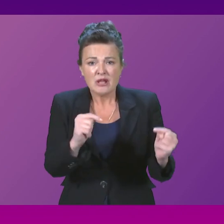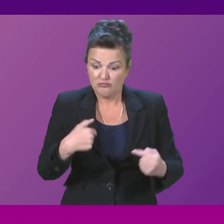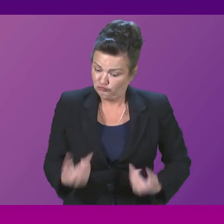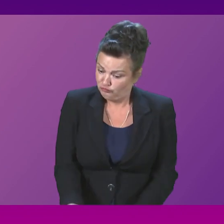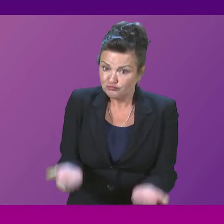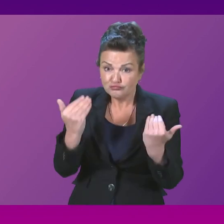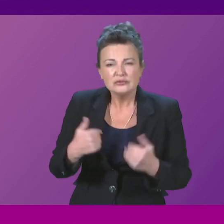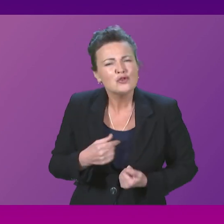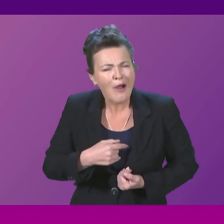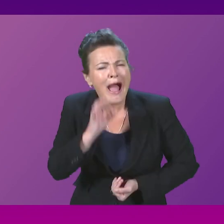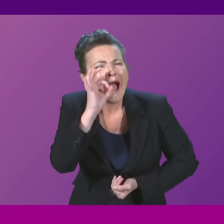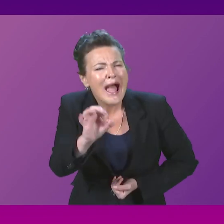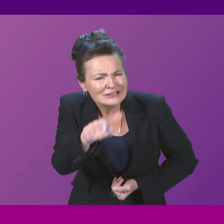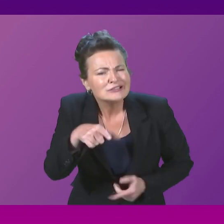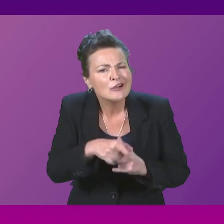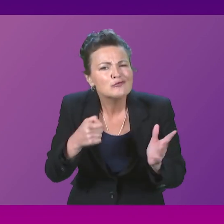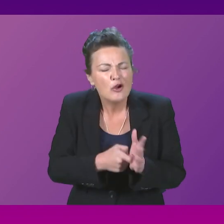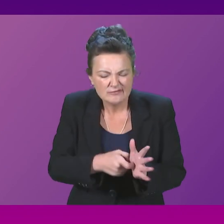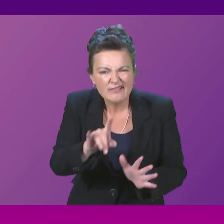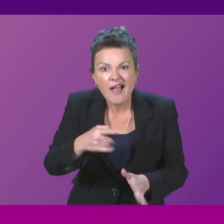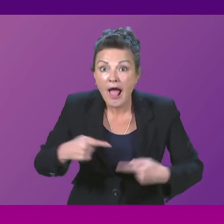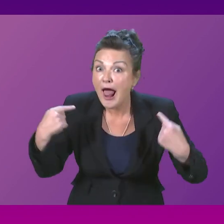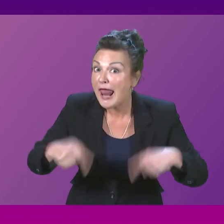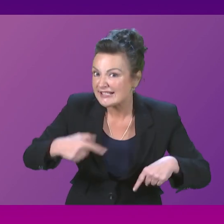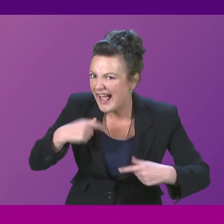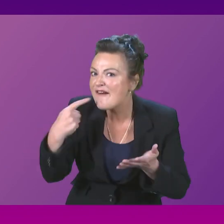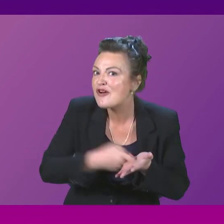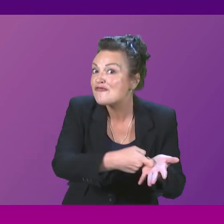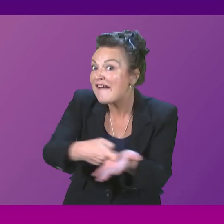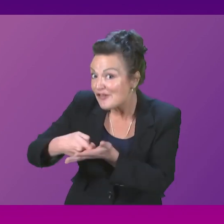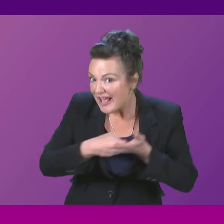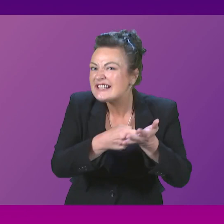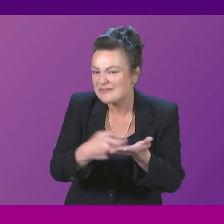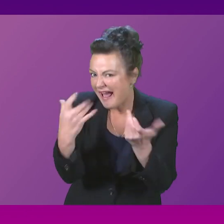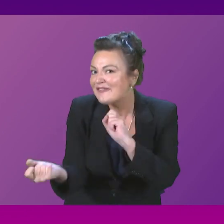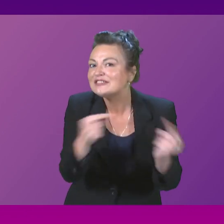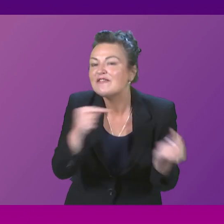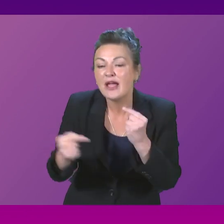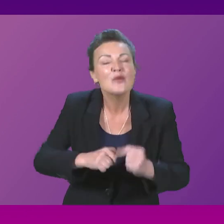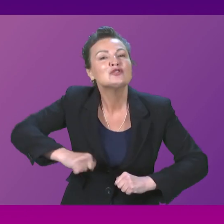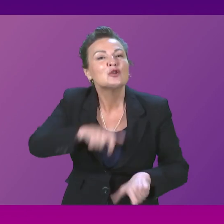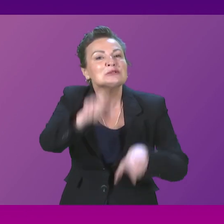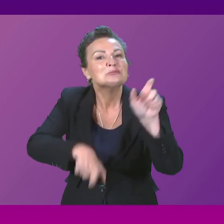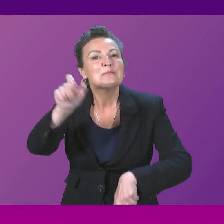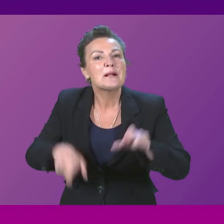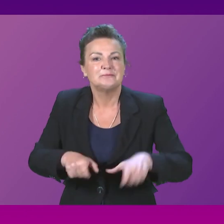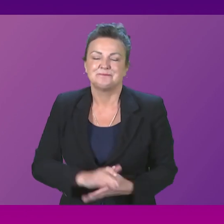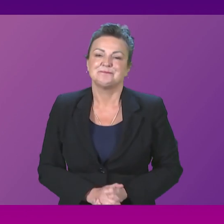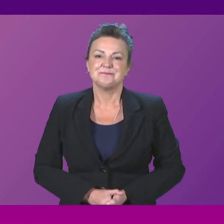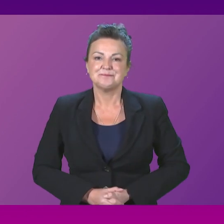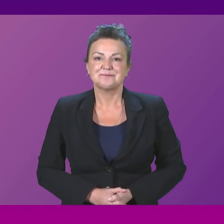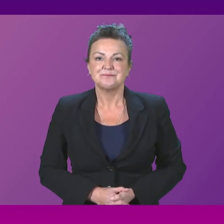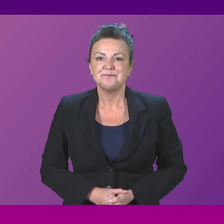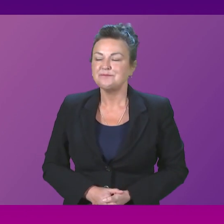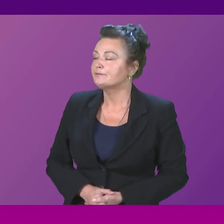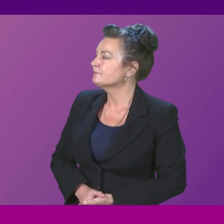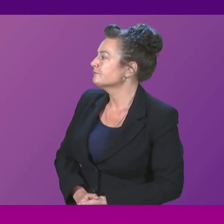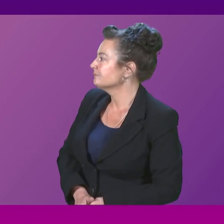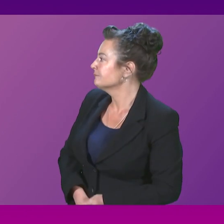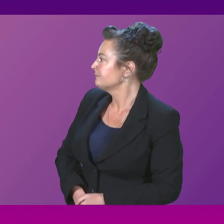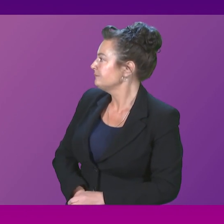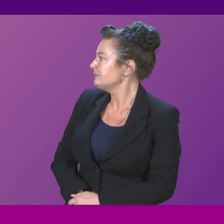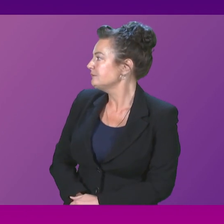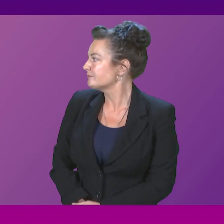Here is my challenge to Douglas Ross: let’s have a referendum and have these debates with